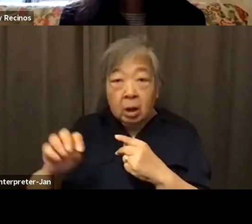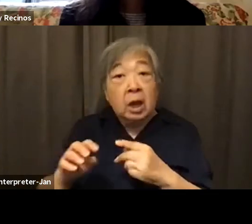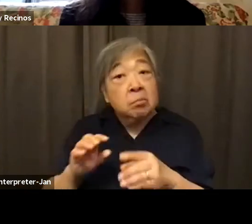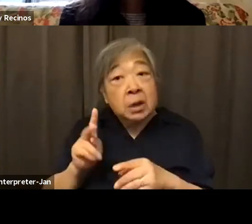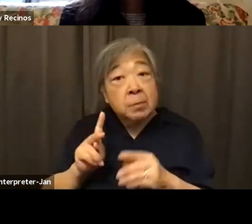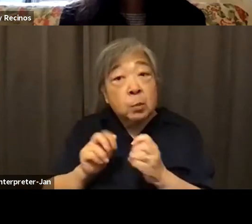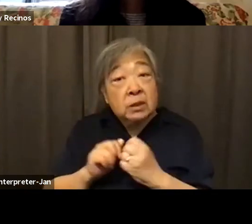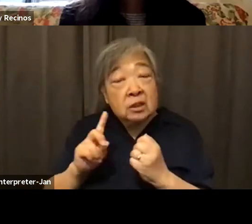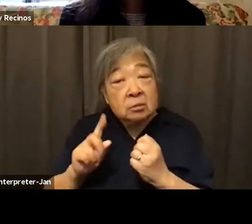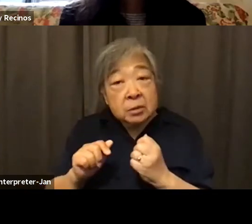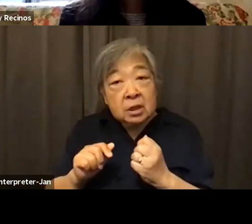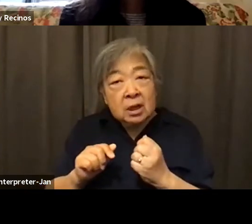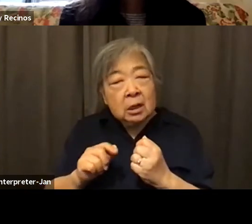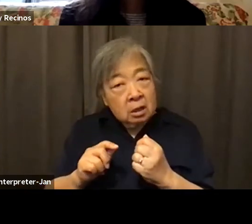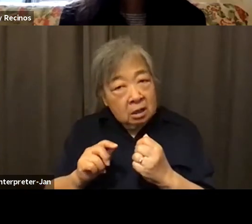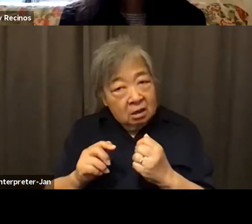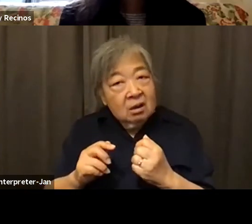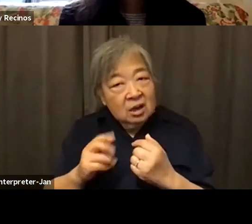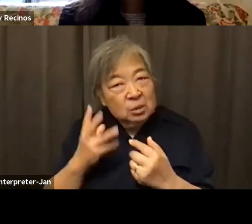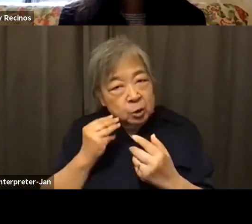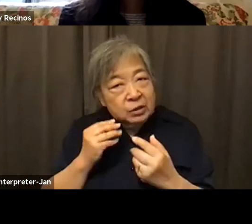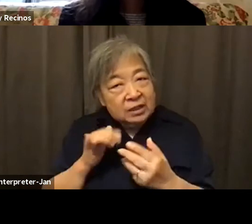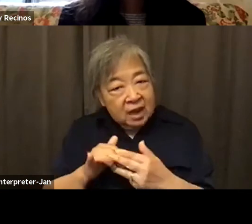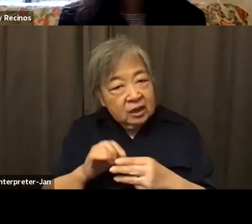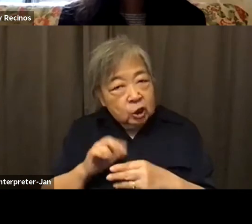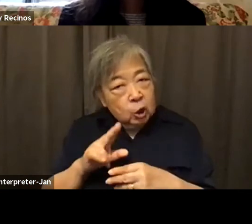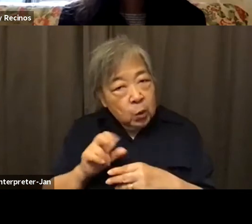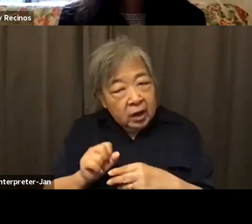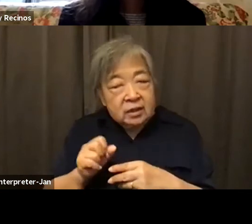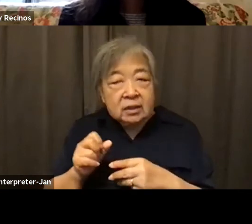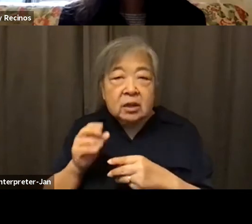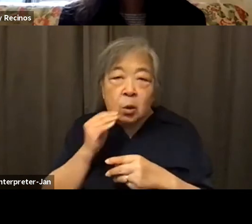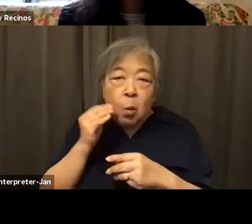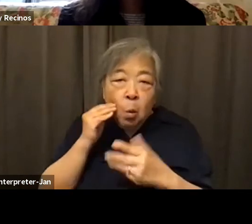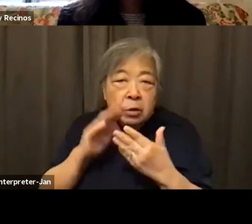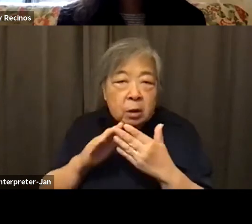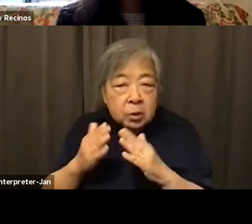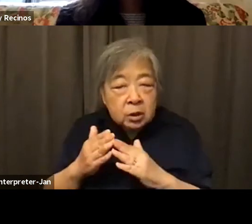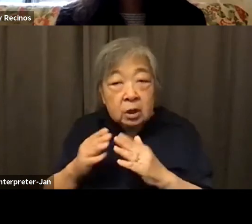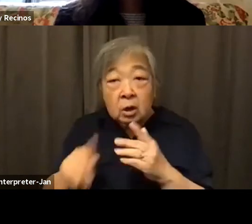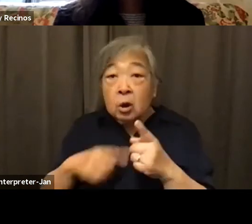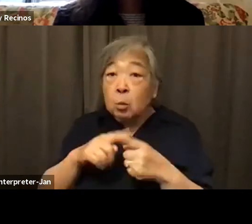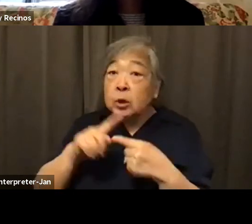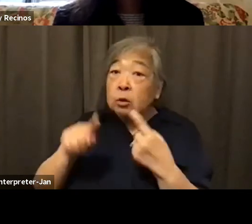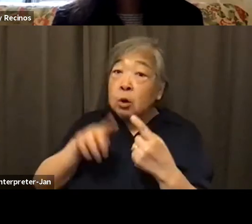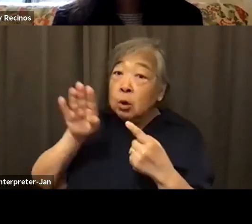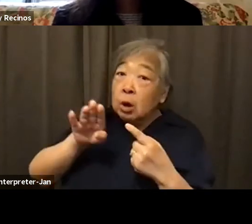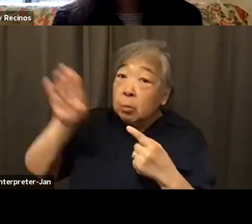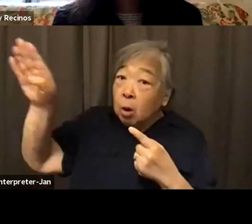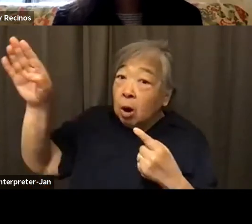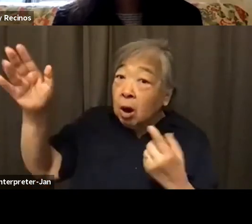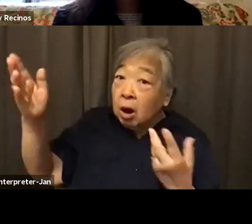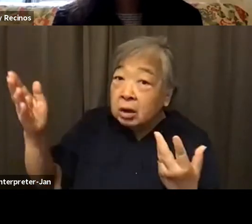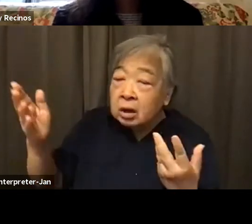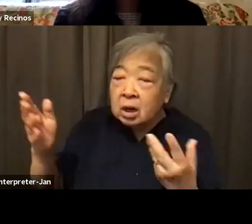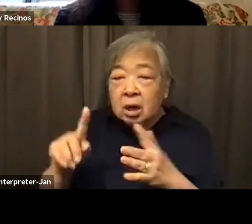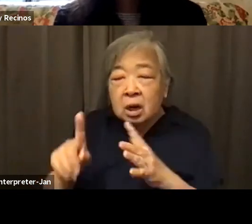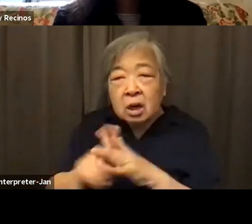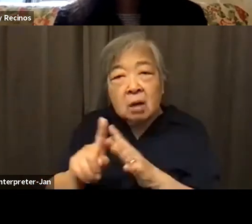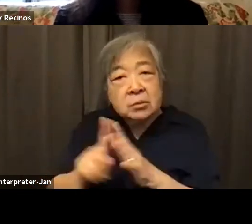in their home communities, but also when you're going abroad, that comes up again, but maybe